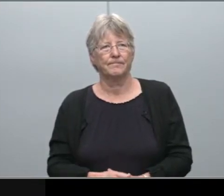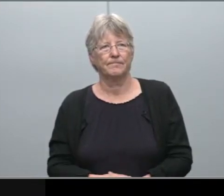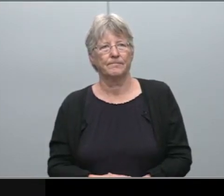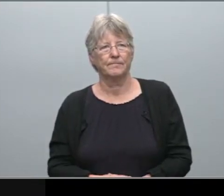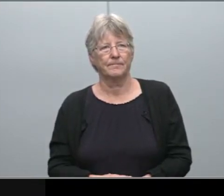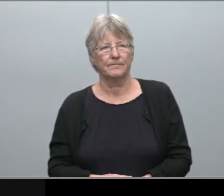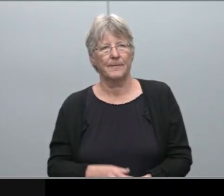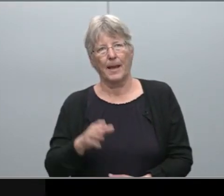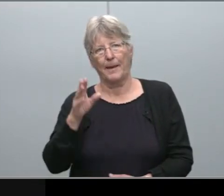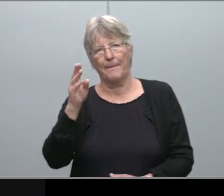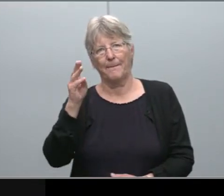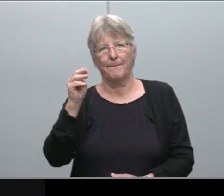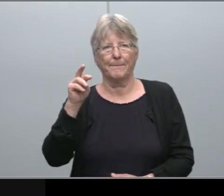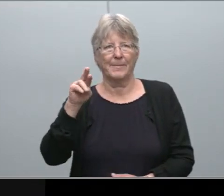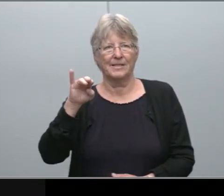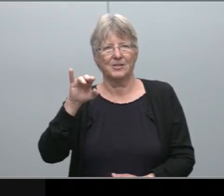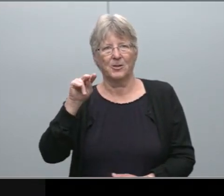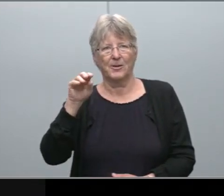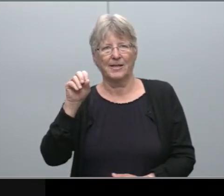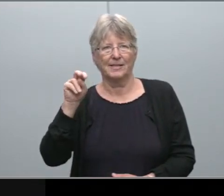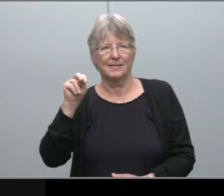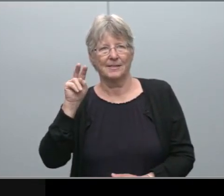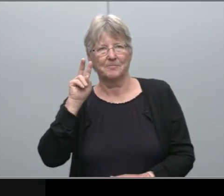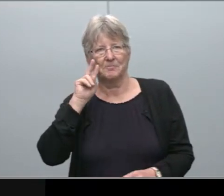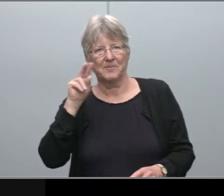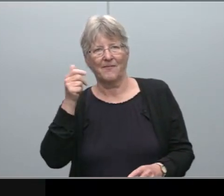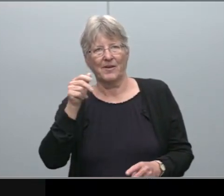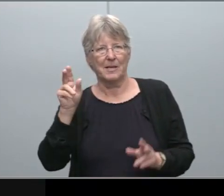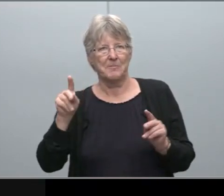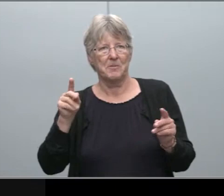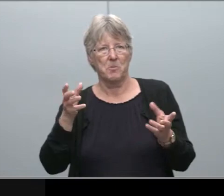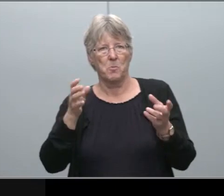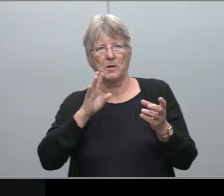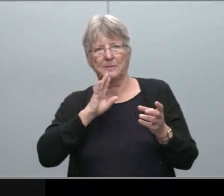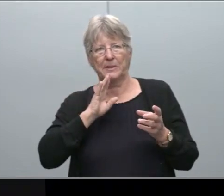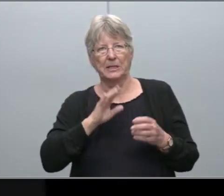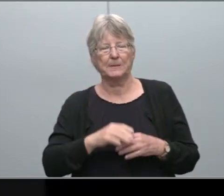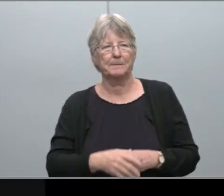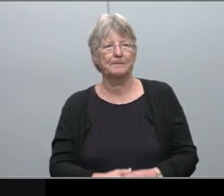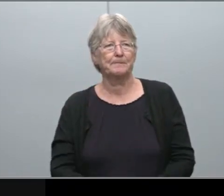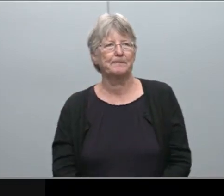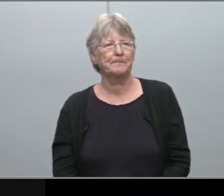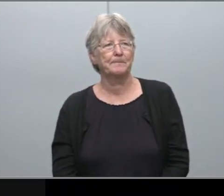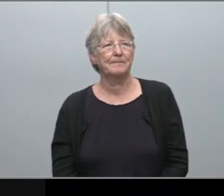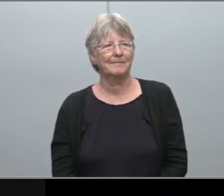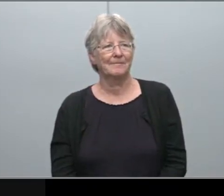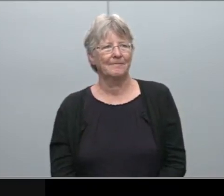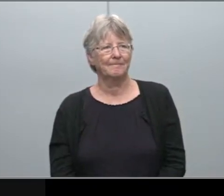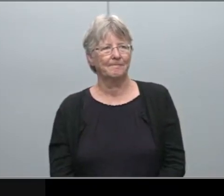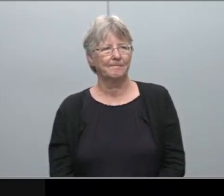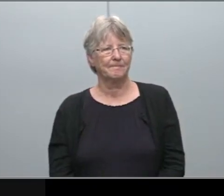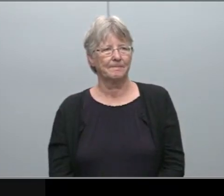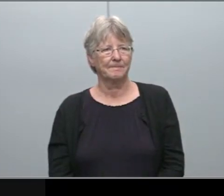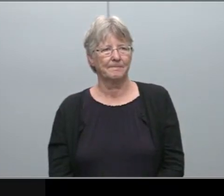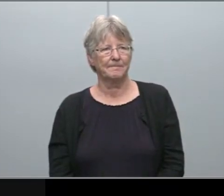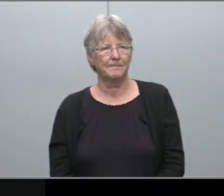So I, for one, haven't seen this within my son's own class. We have a couple of children that this is not,